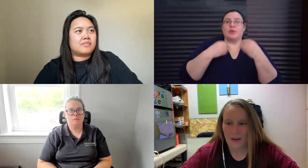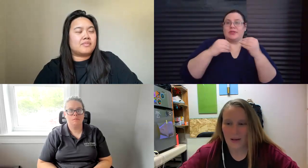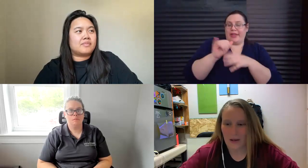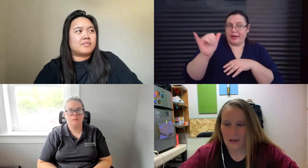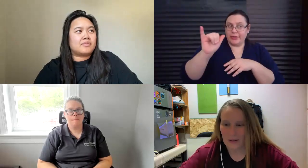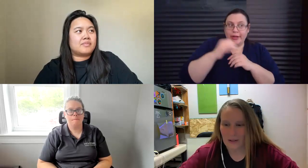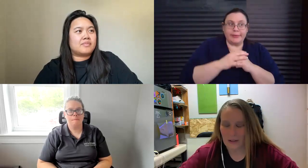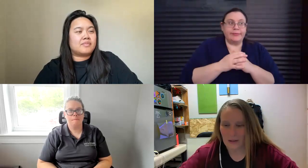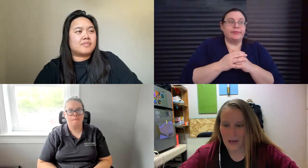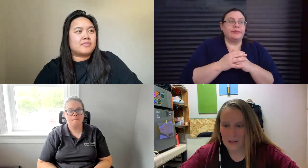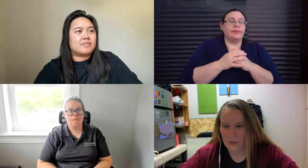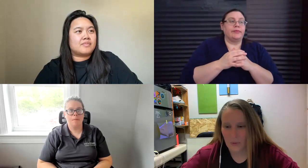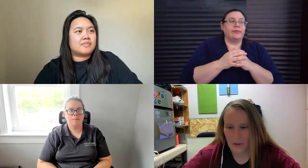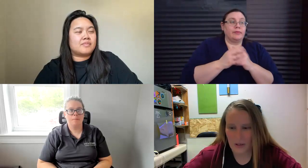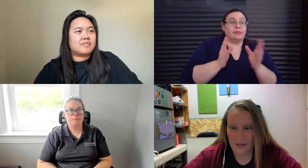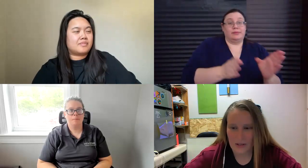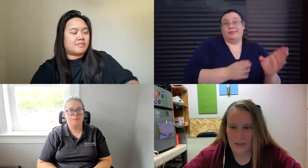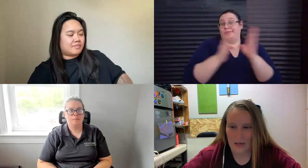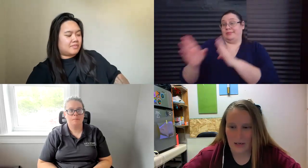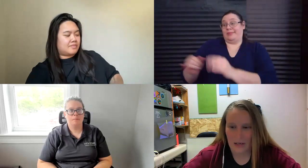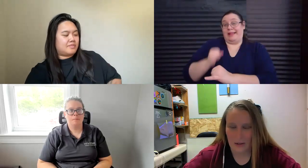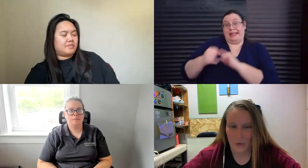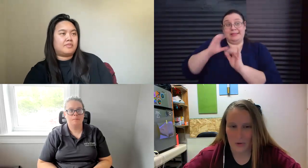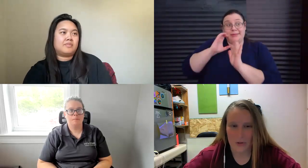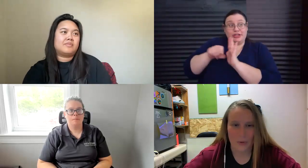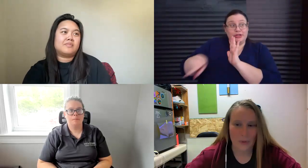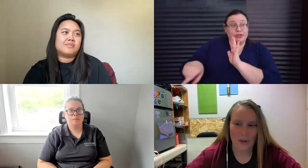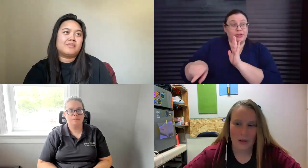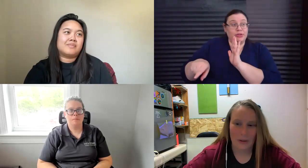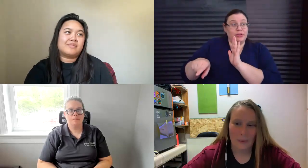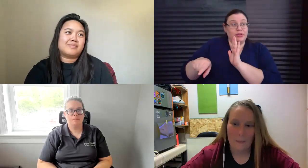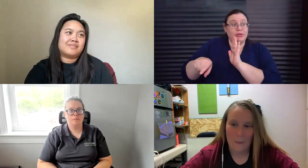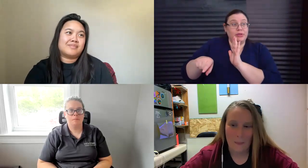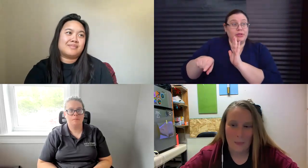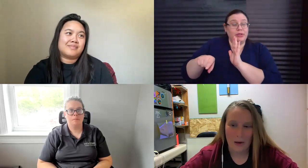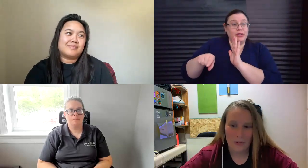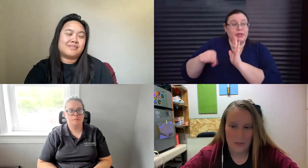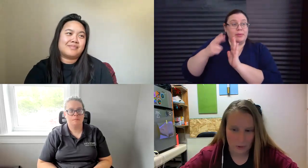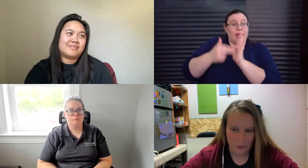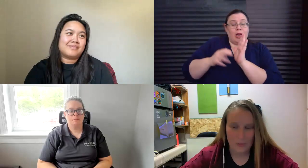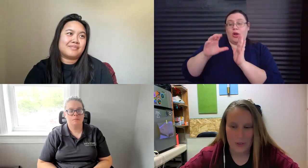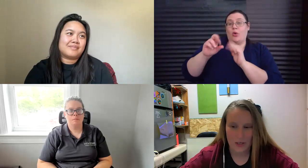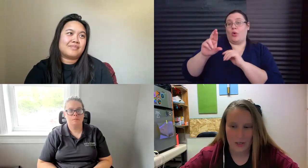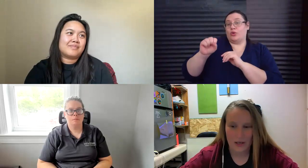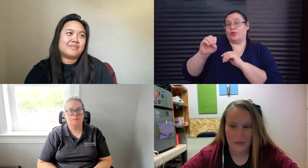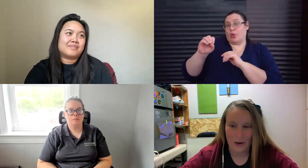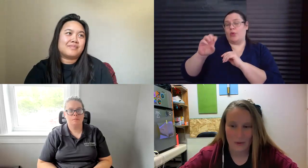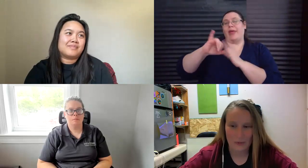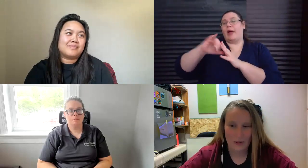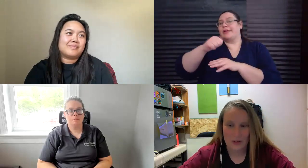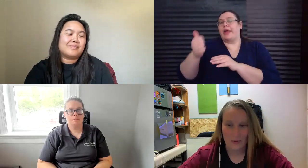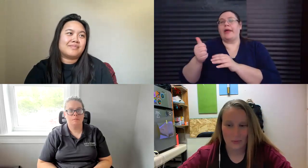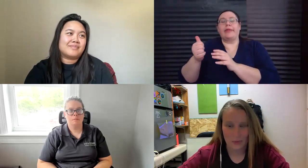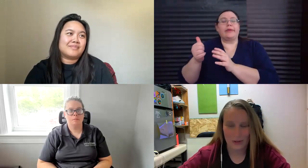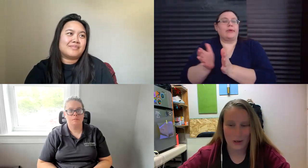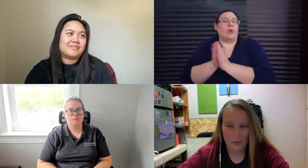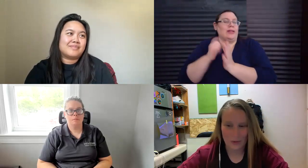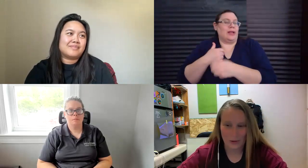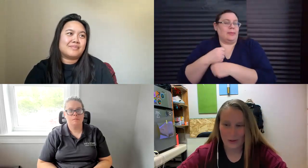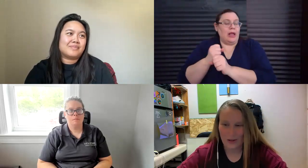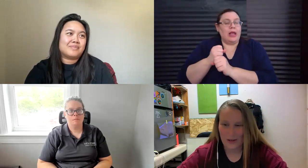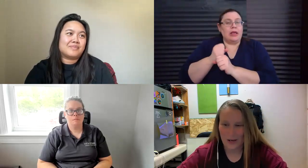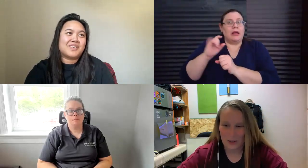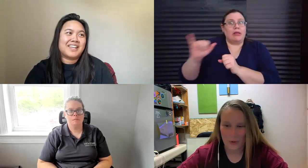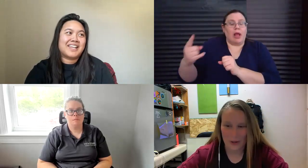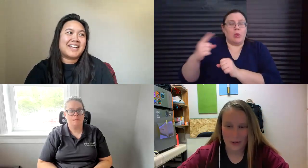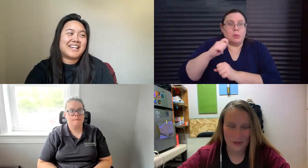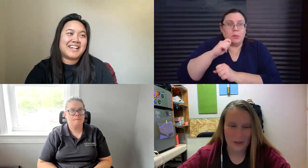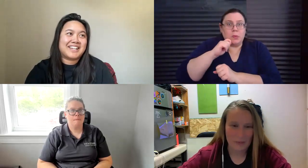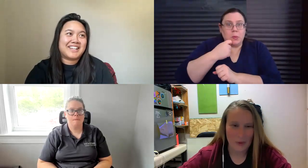And the last one is a corso (phonetic), that was another commission.